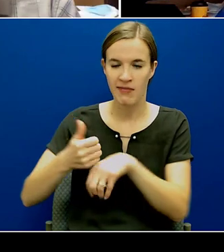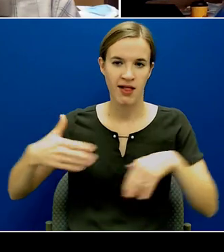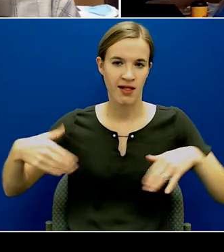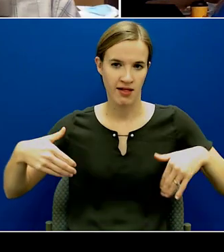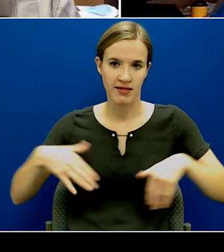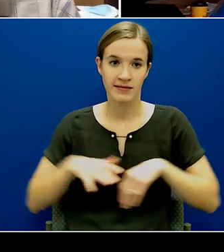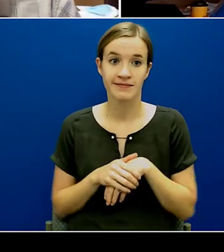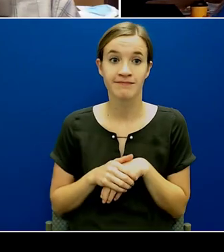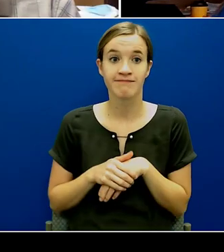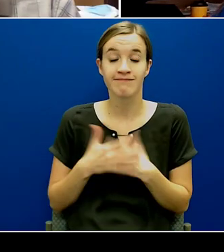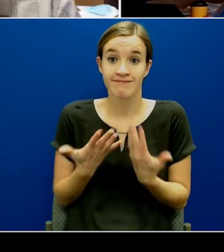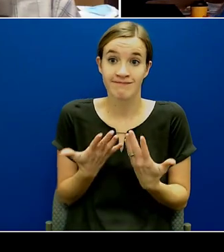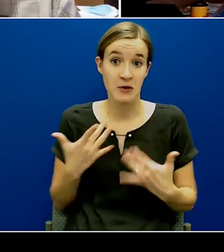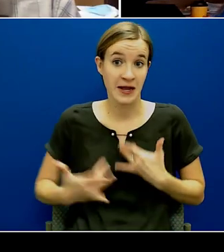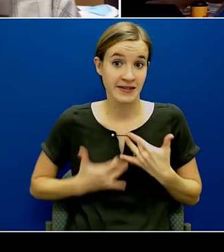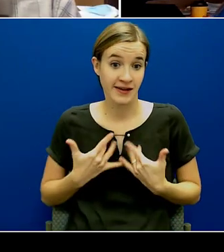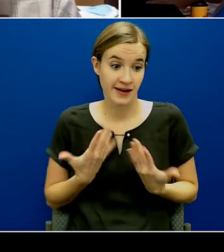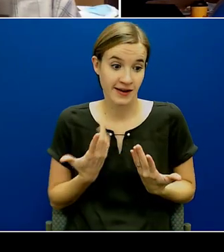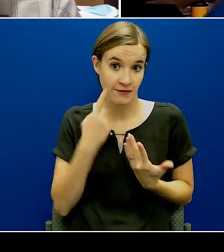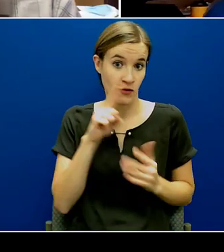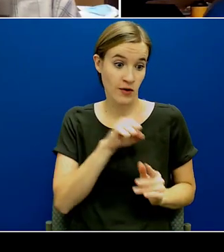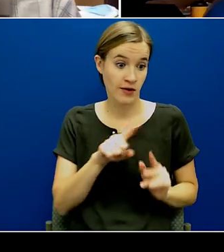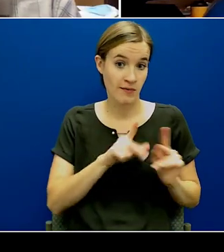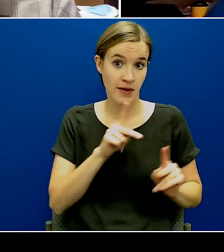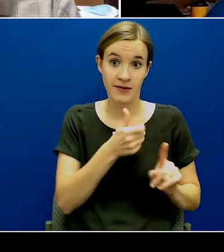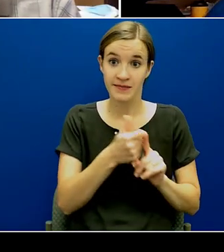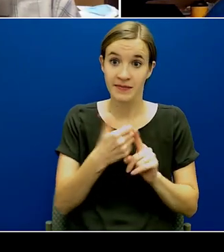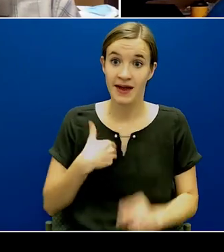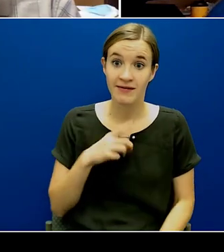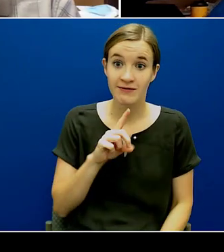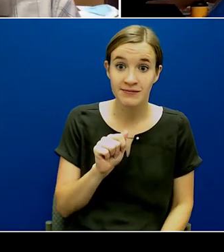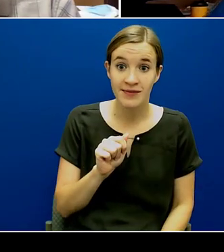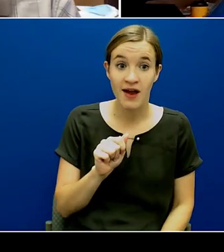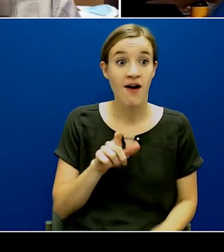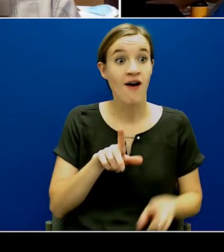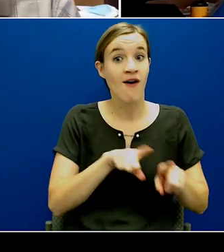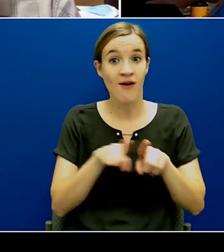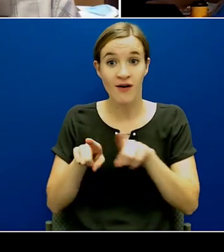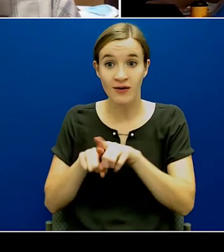why I'm, I get so excited about talking about fixed routes is because I just know that